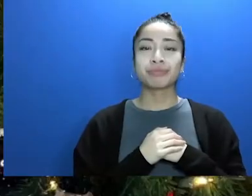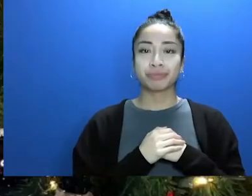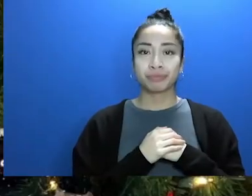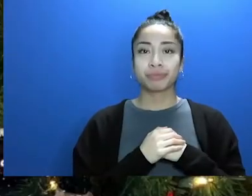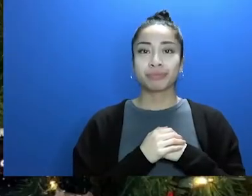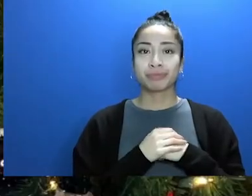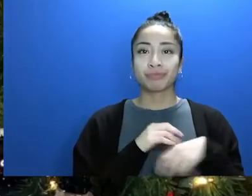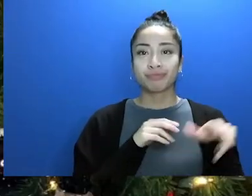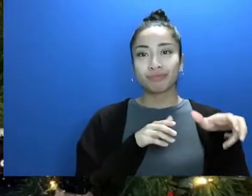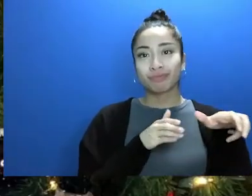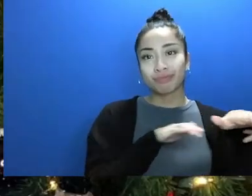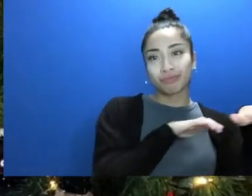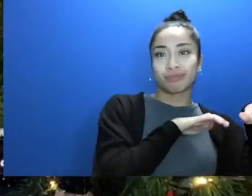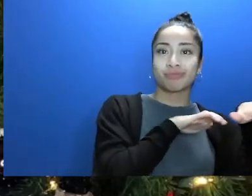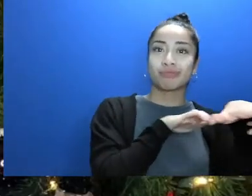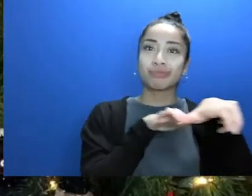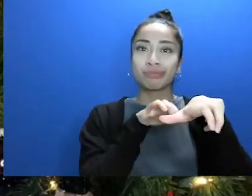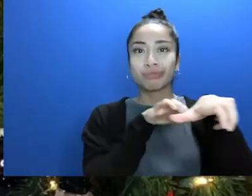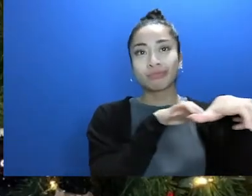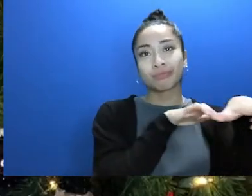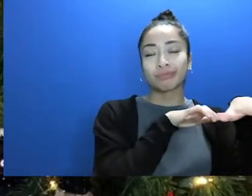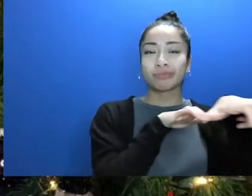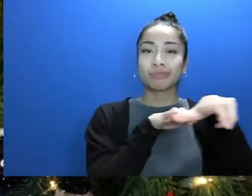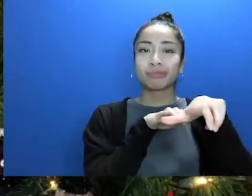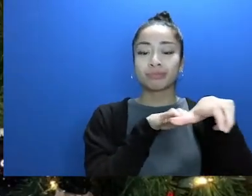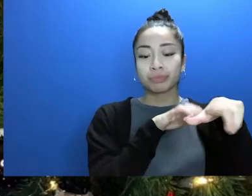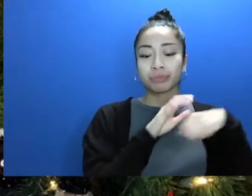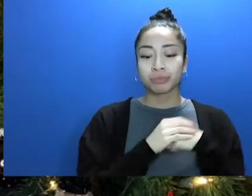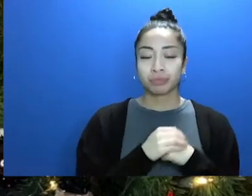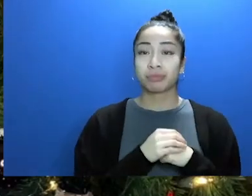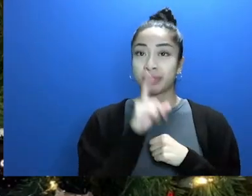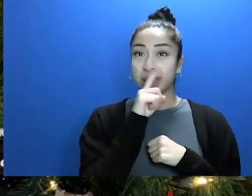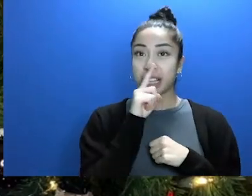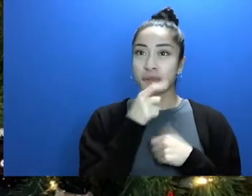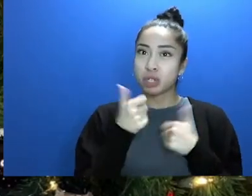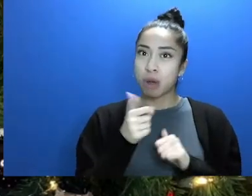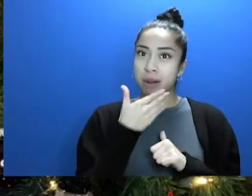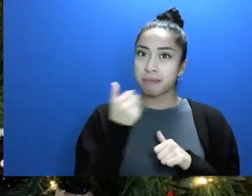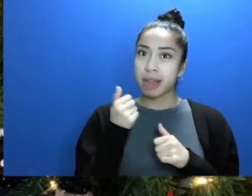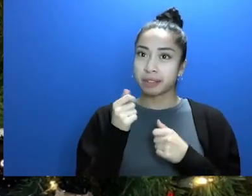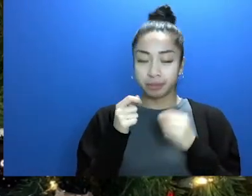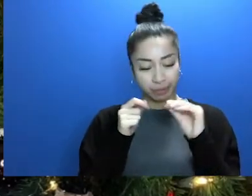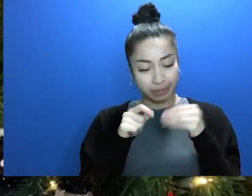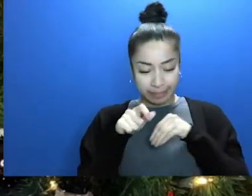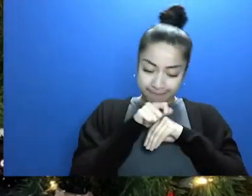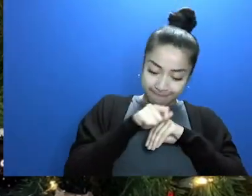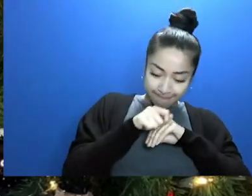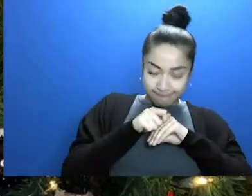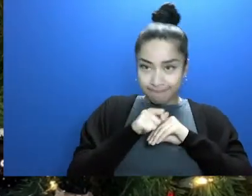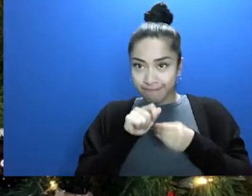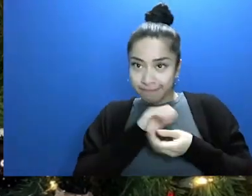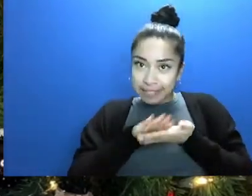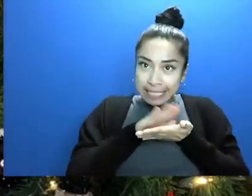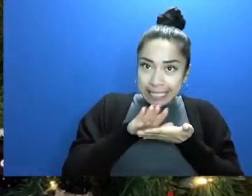as they passed central park clarus polished the ring so the man could collect it that same evening